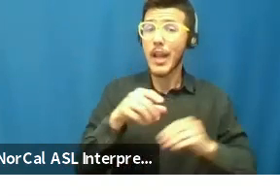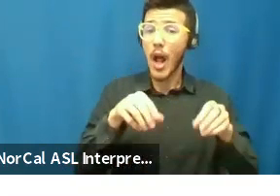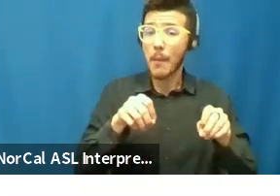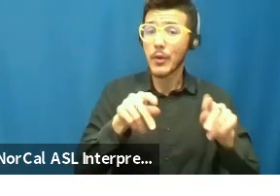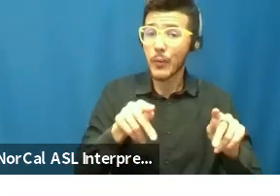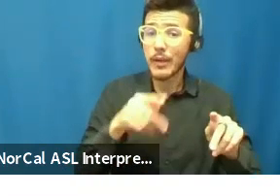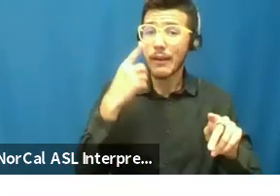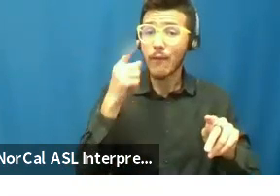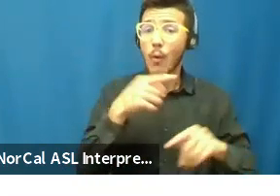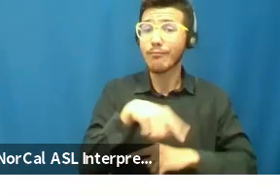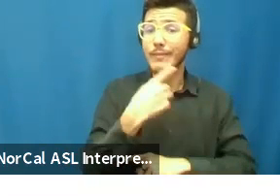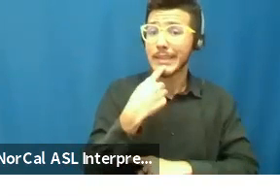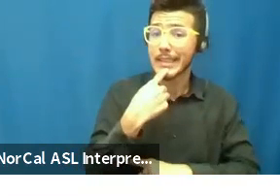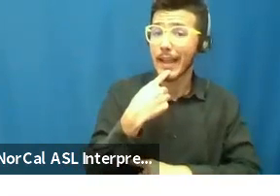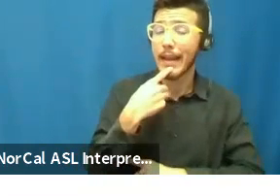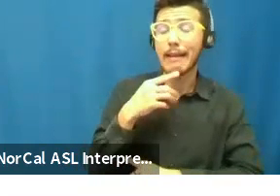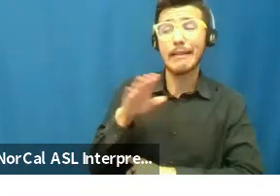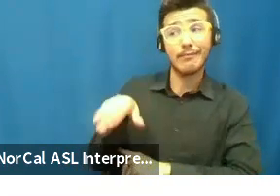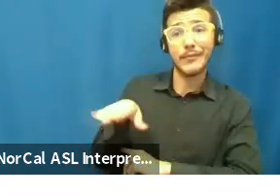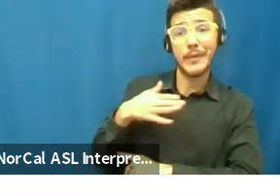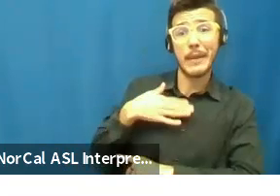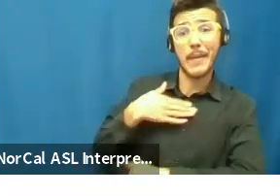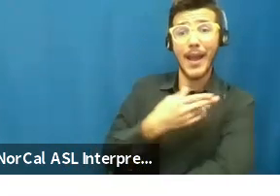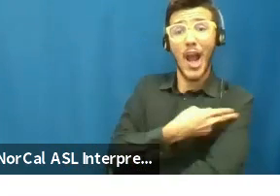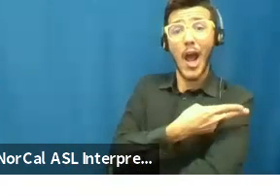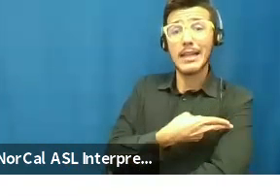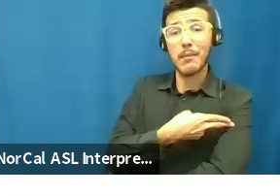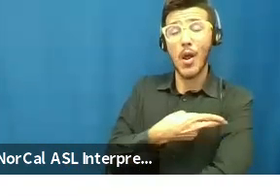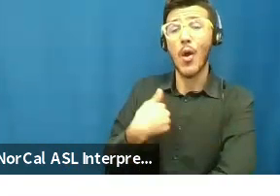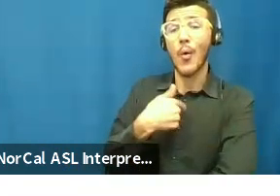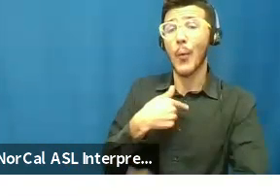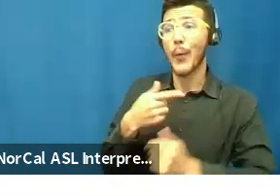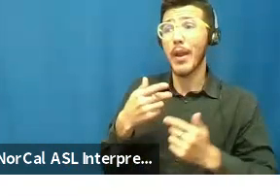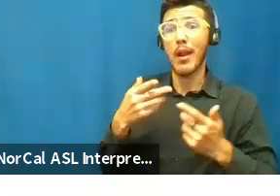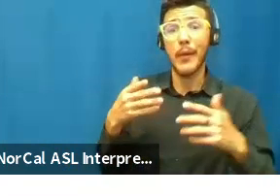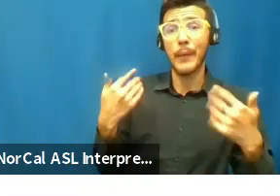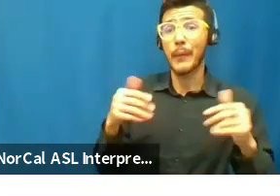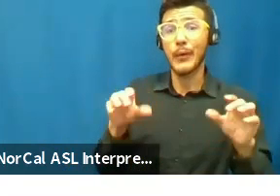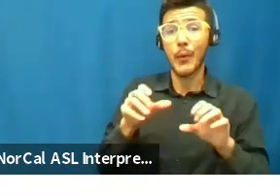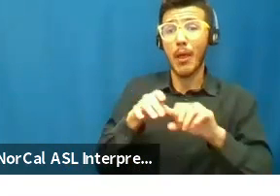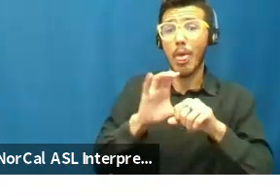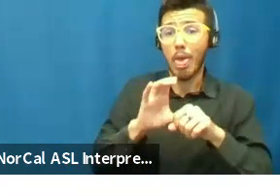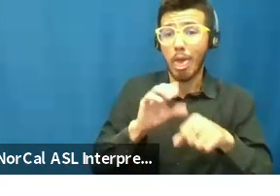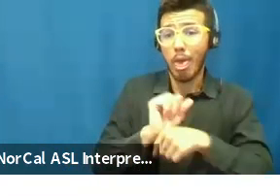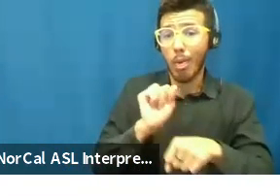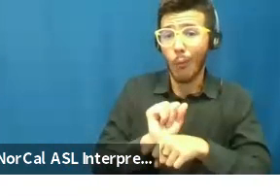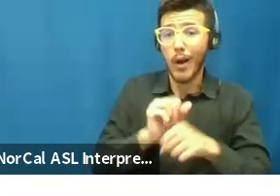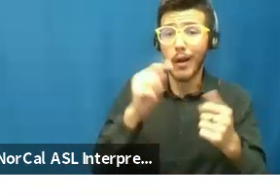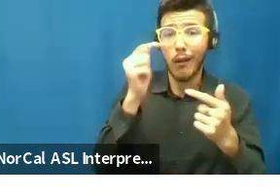hey, my hospital, we're doing a really poor job of XYZ, and not worry about someone going